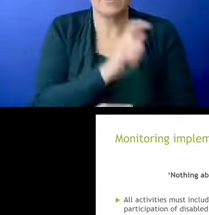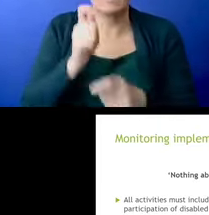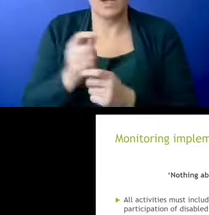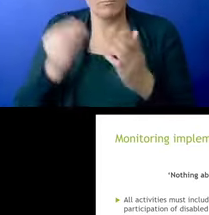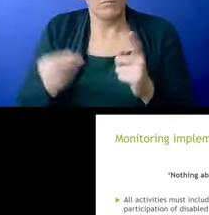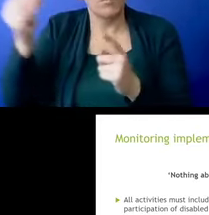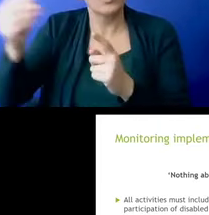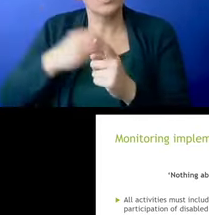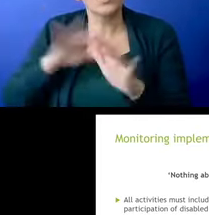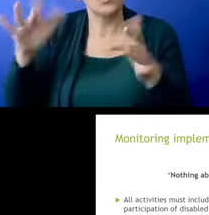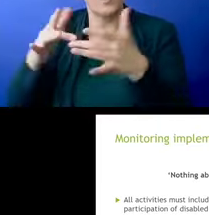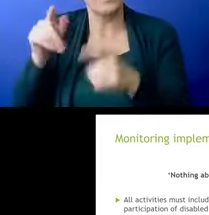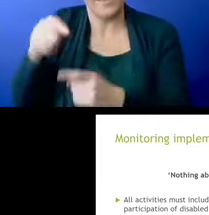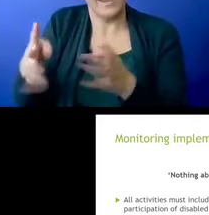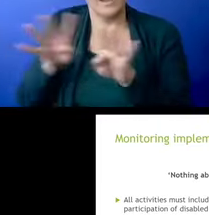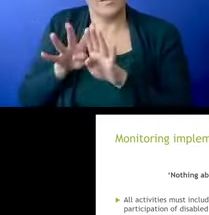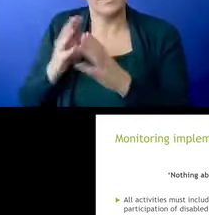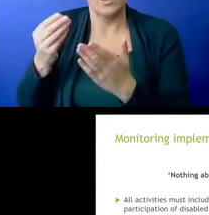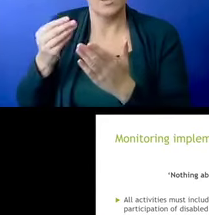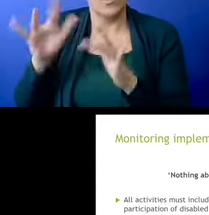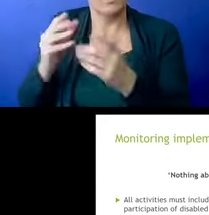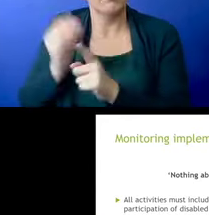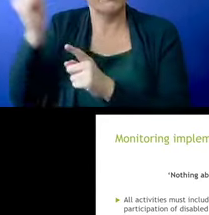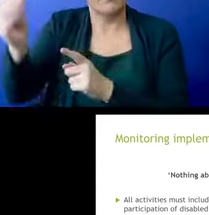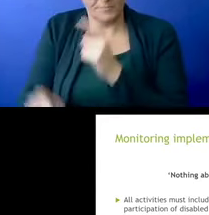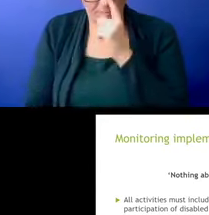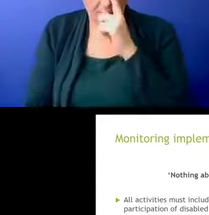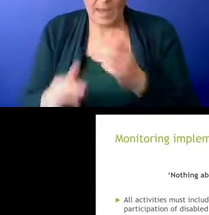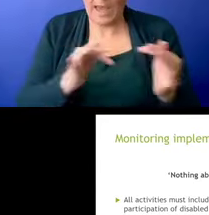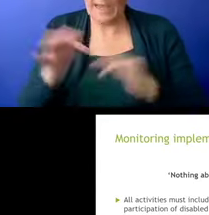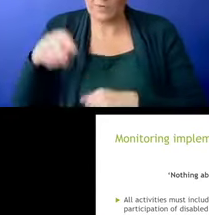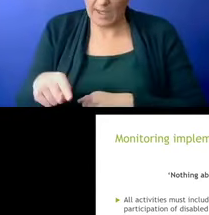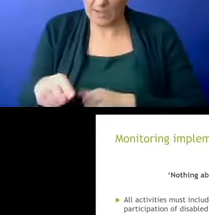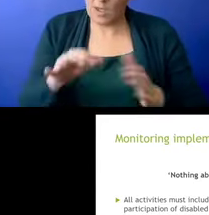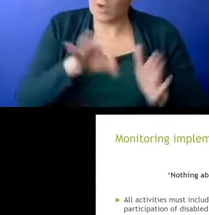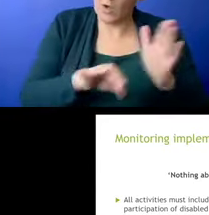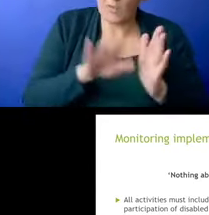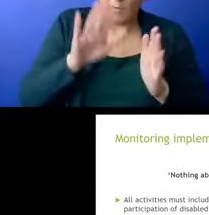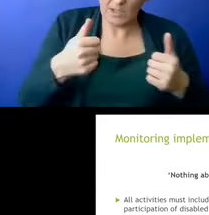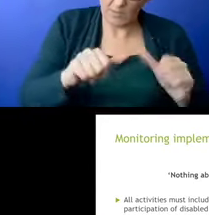Following this, the state then is obliged to implement the recommendations,